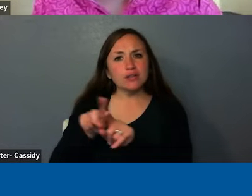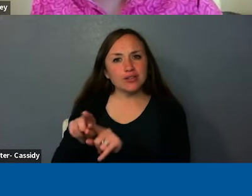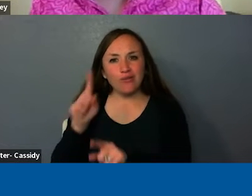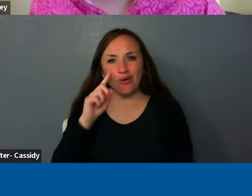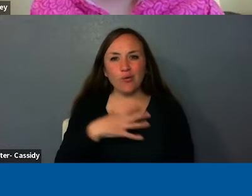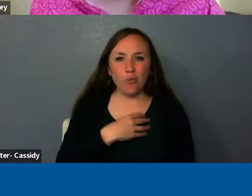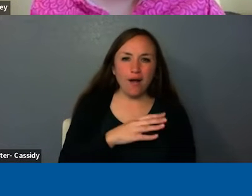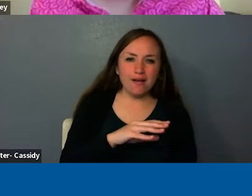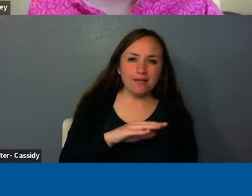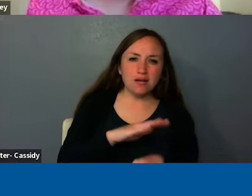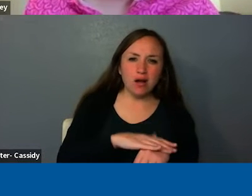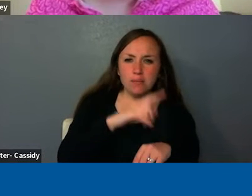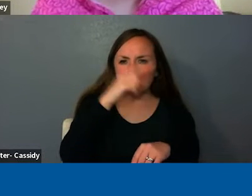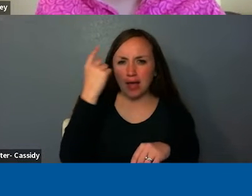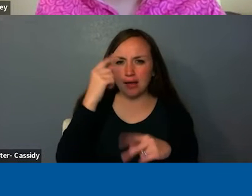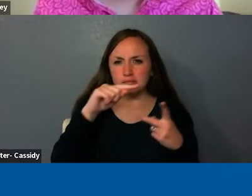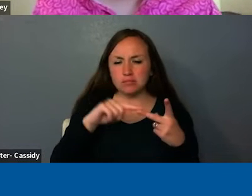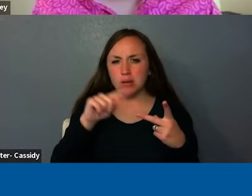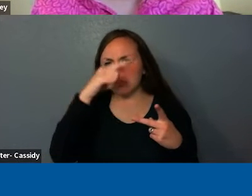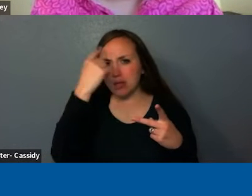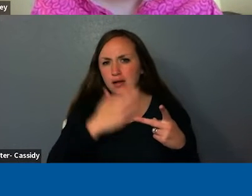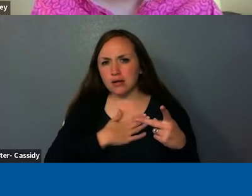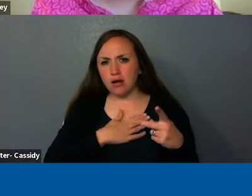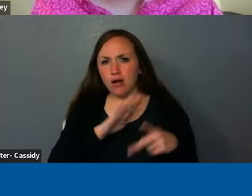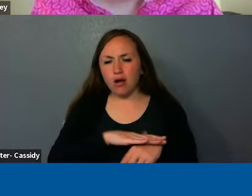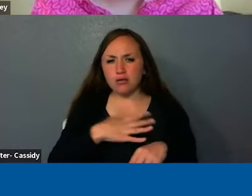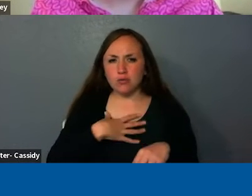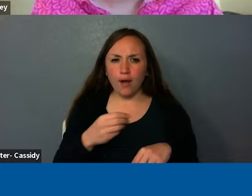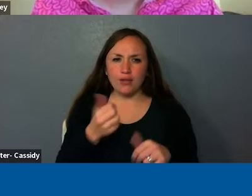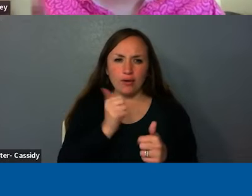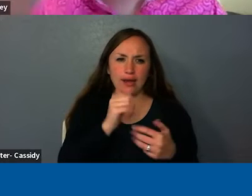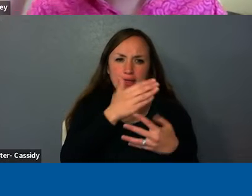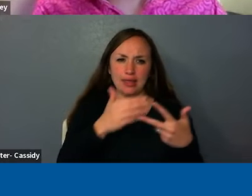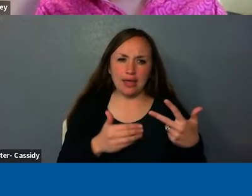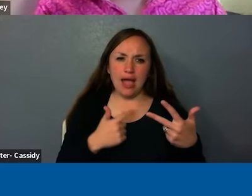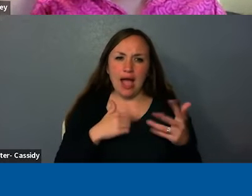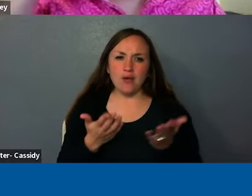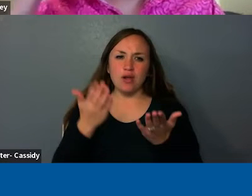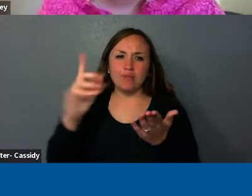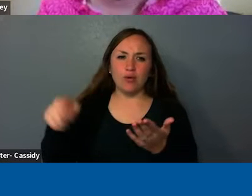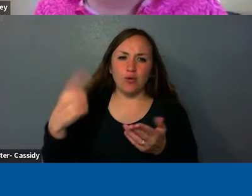black on white, and any theme active. Of these three, I recommend only using active